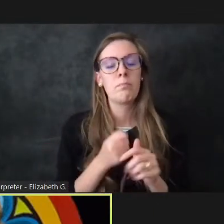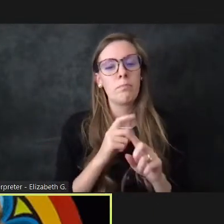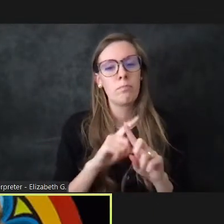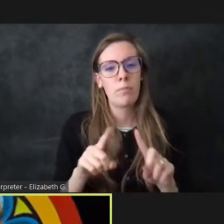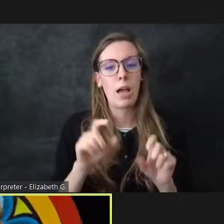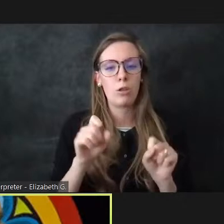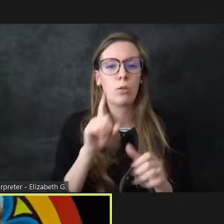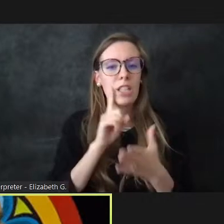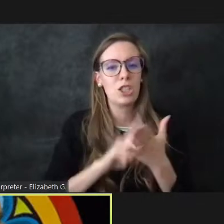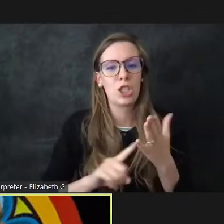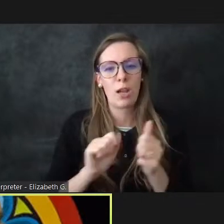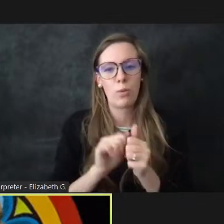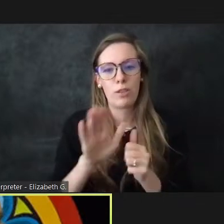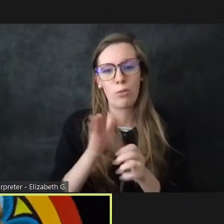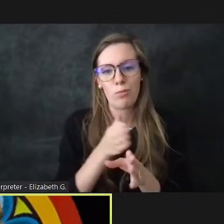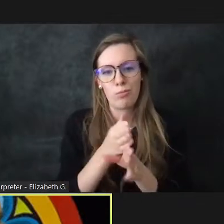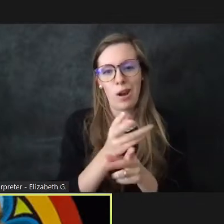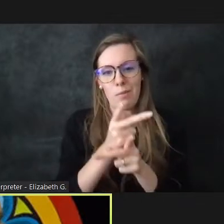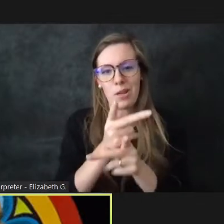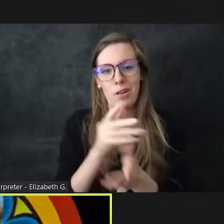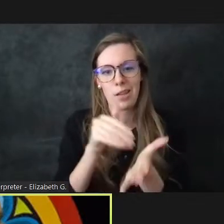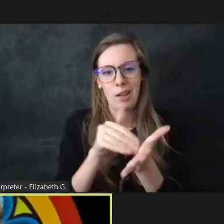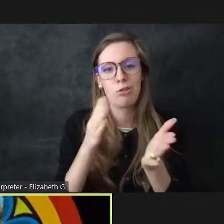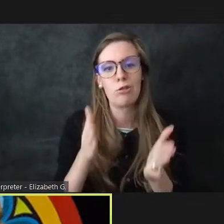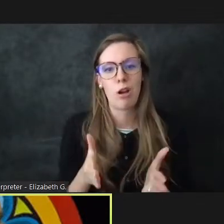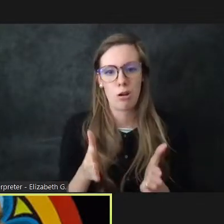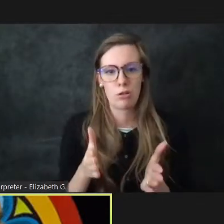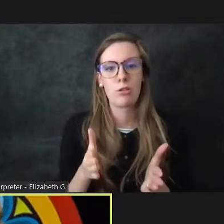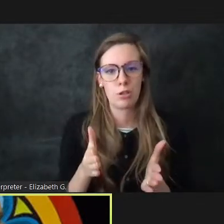received some kind of a treatment or and Mase system.